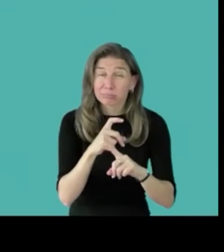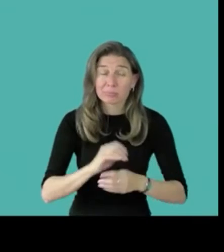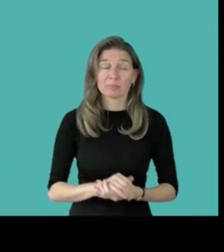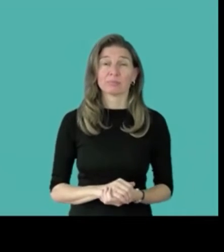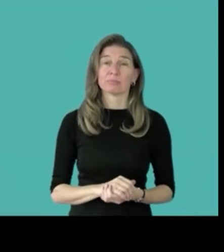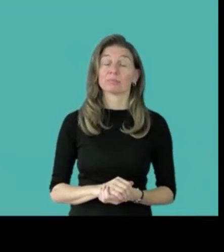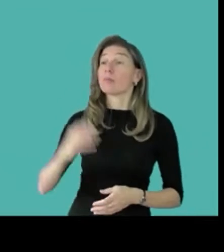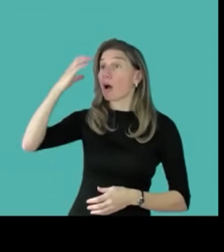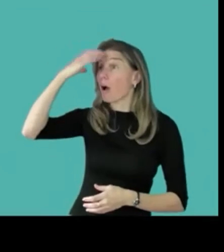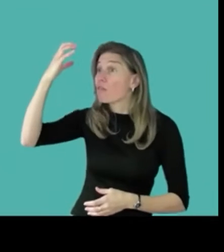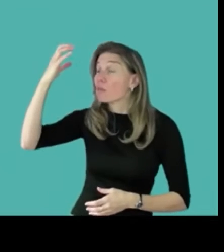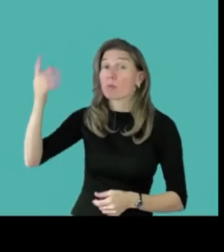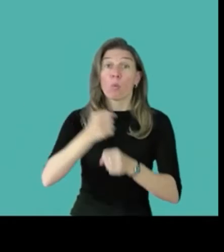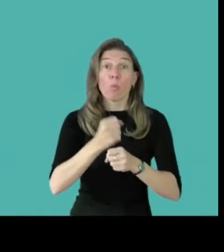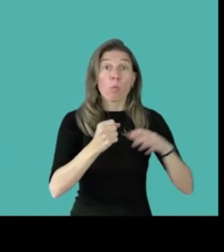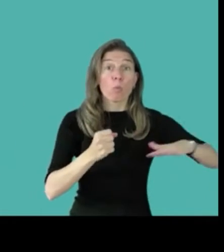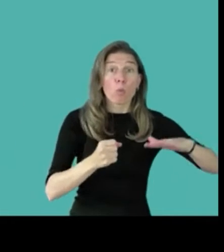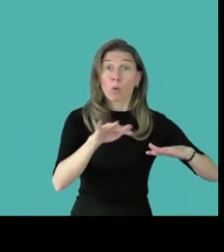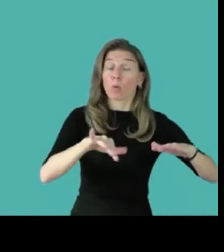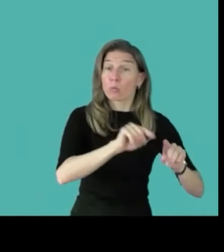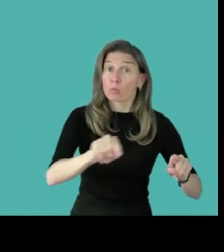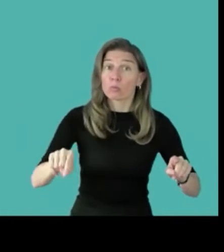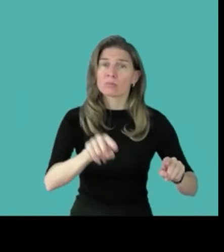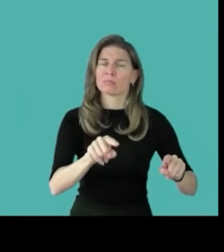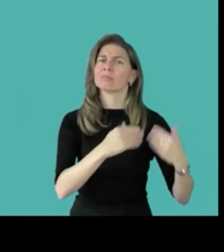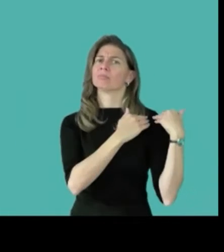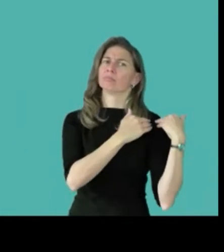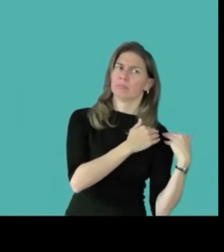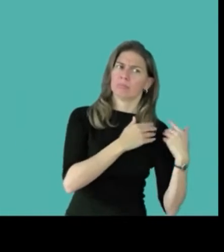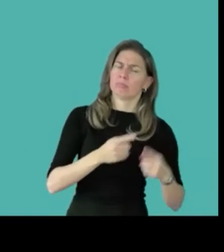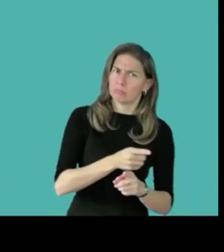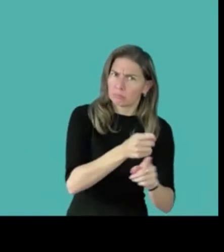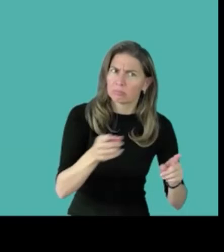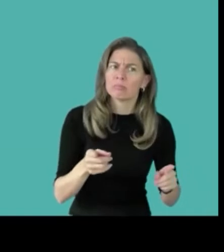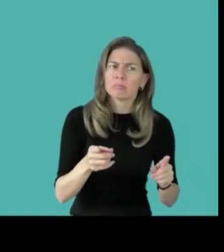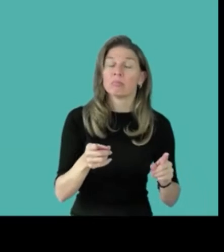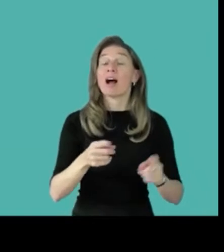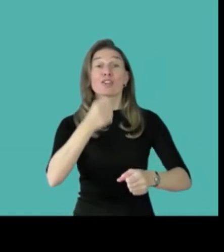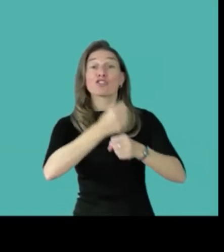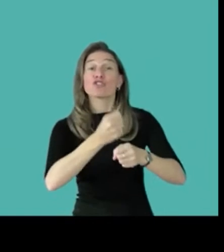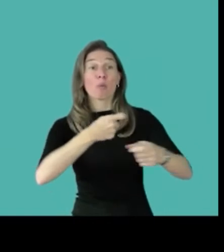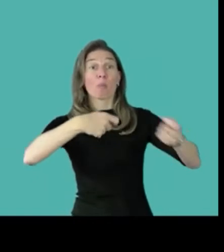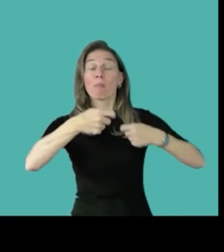Governments and workplaces have a responsibility to ensure we have inclusive and accessible job market